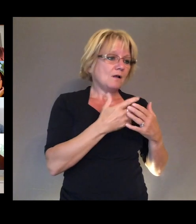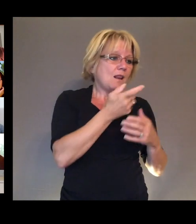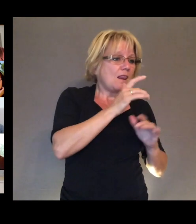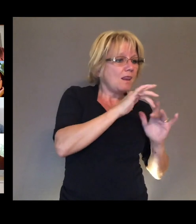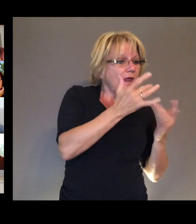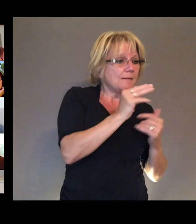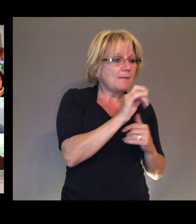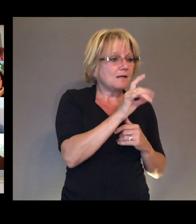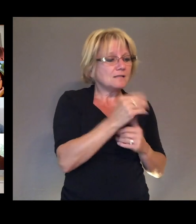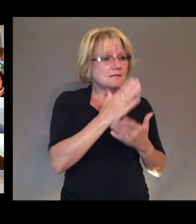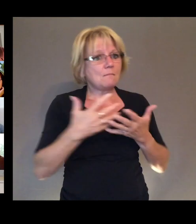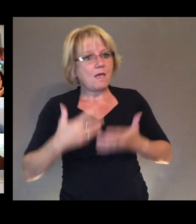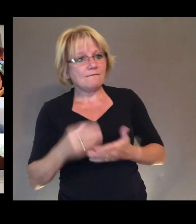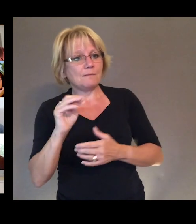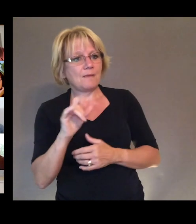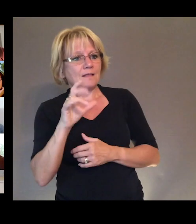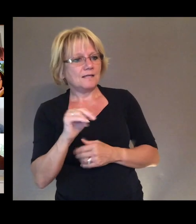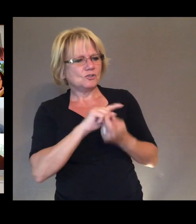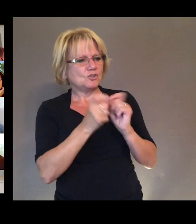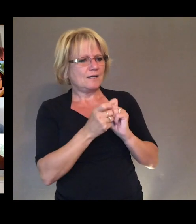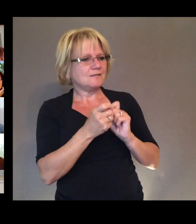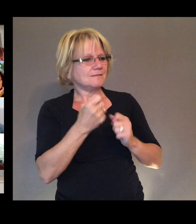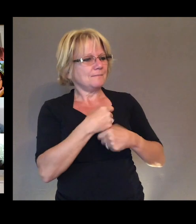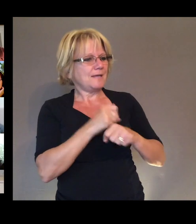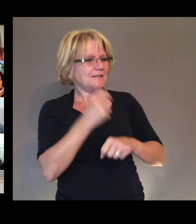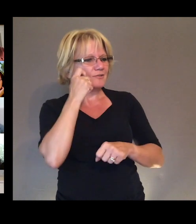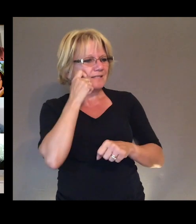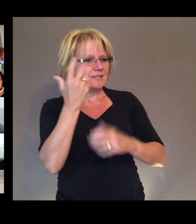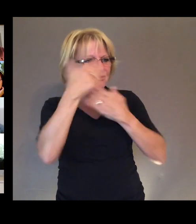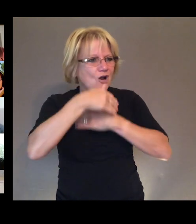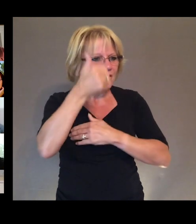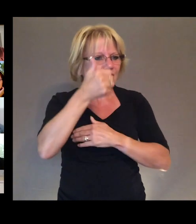And for young children, it's like the science lesson and it's exciting and new and interesting to them.